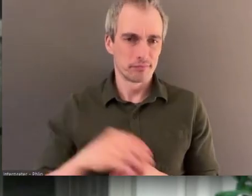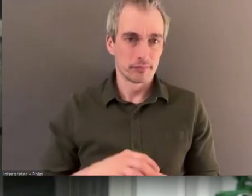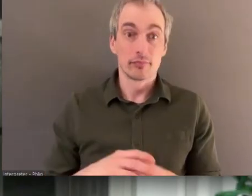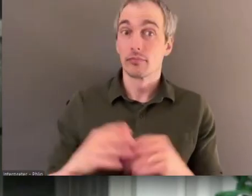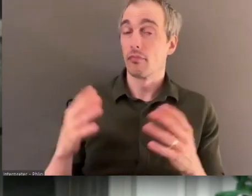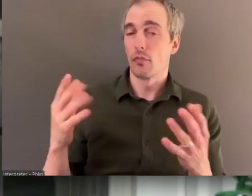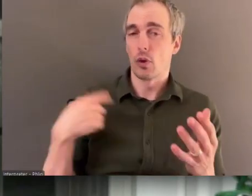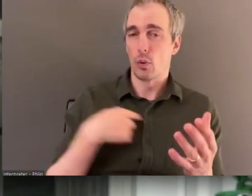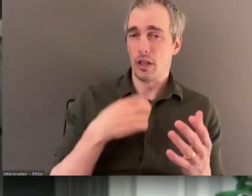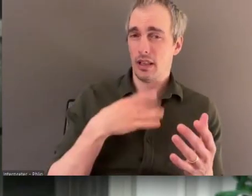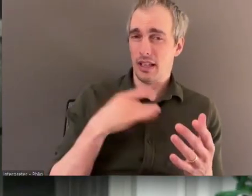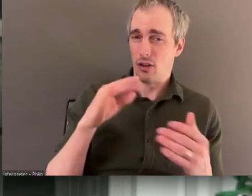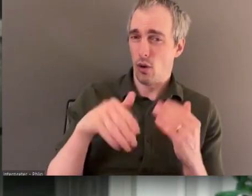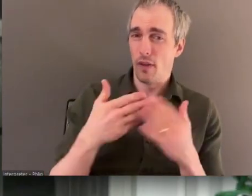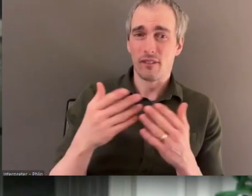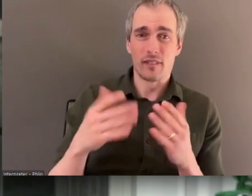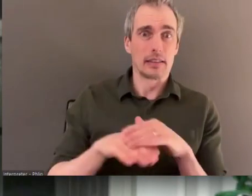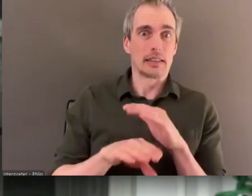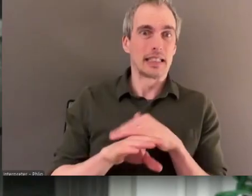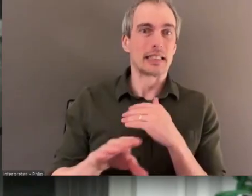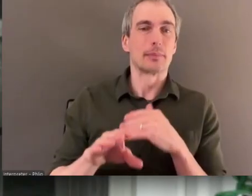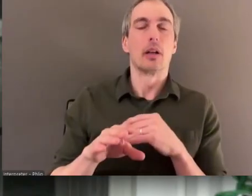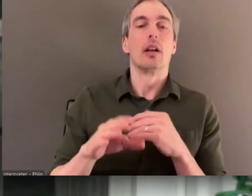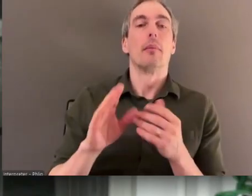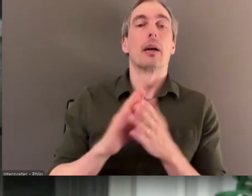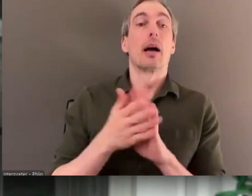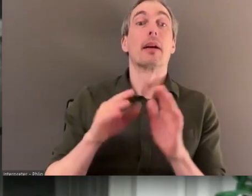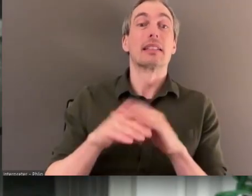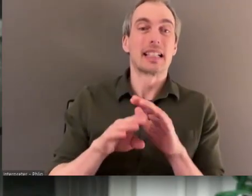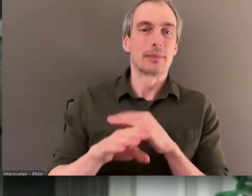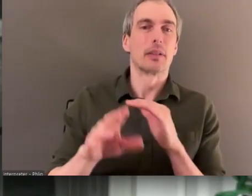You can embed it in a screen reader, because whenever a screen reader comes across a